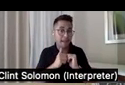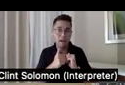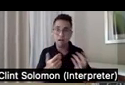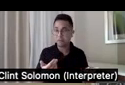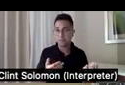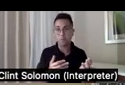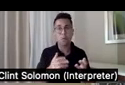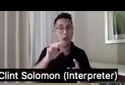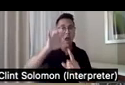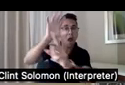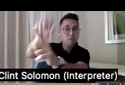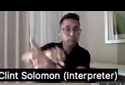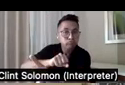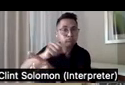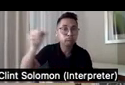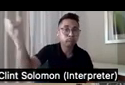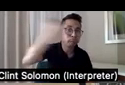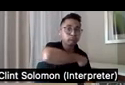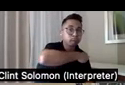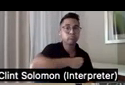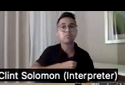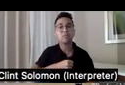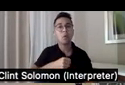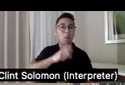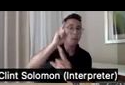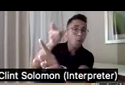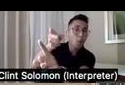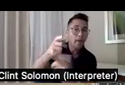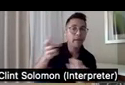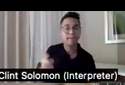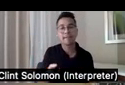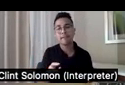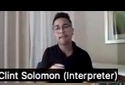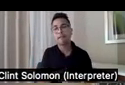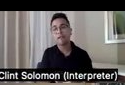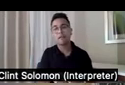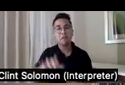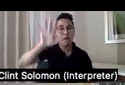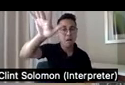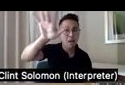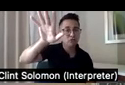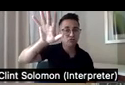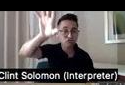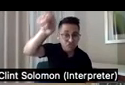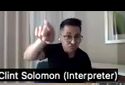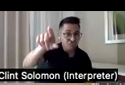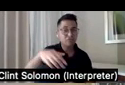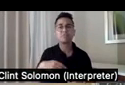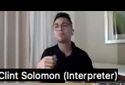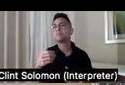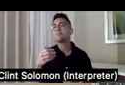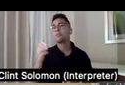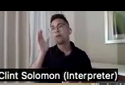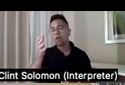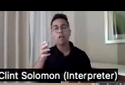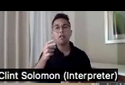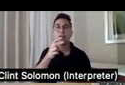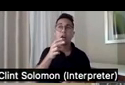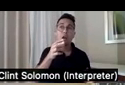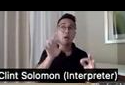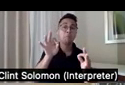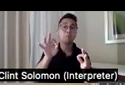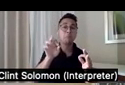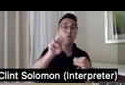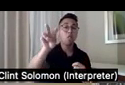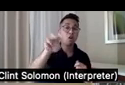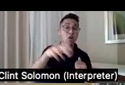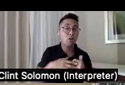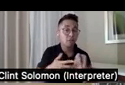take it will they point to it will they touch it will they perhaps look at it will their breathing